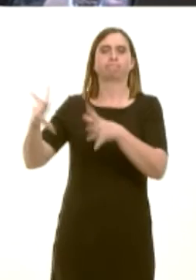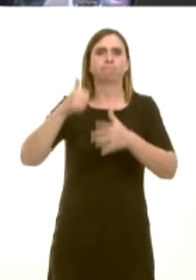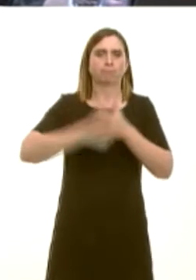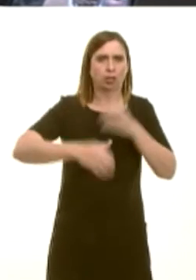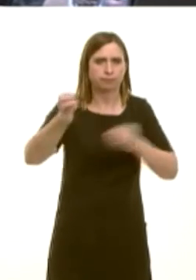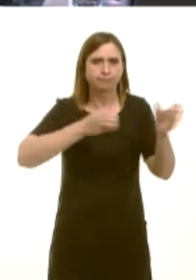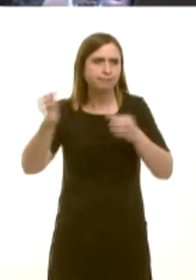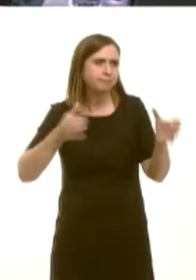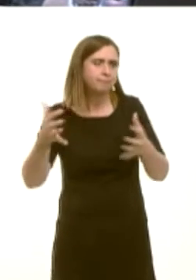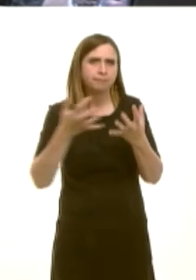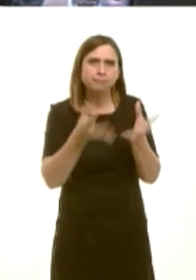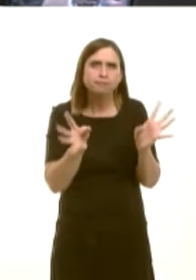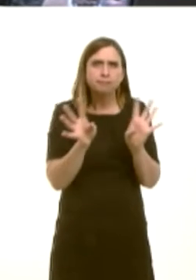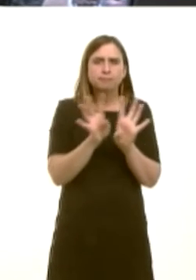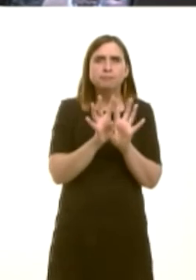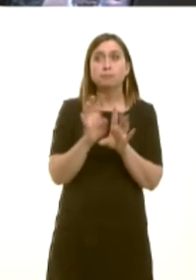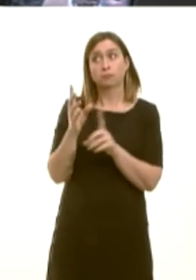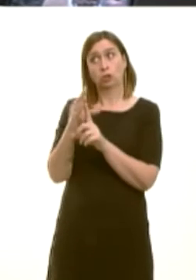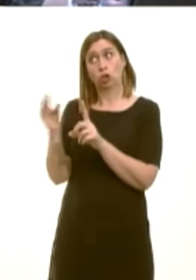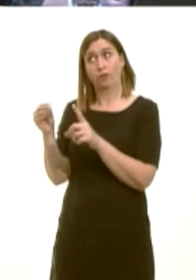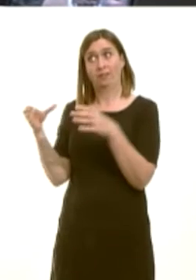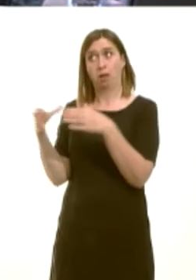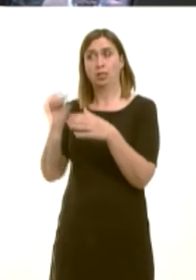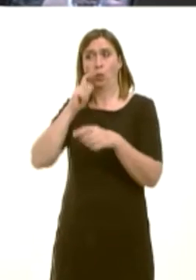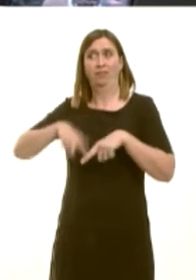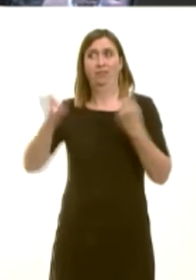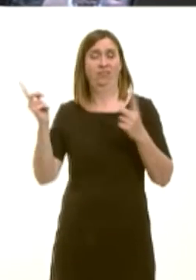will be members of the Conservative Party who will take different views on this, and